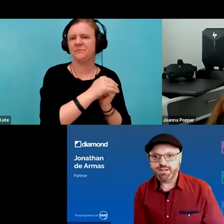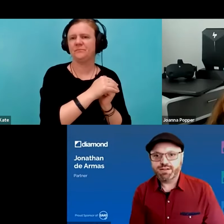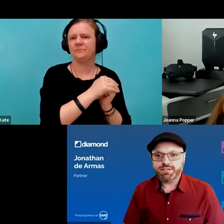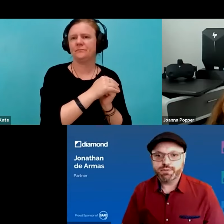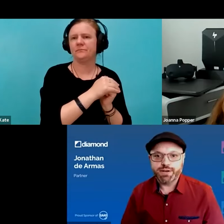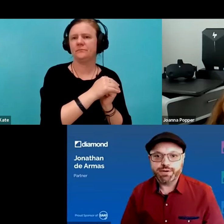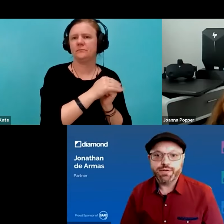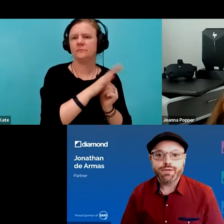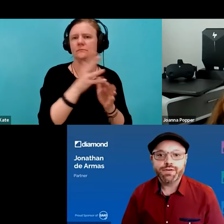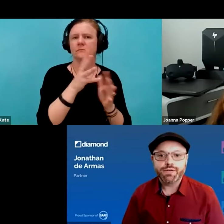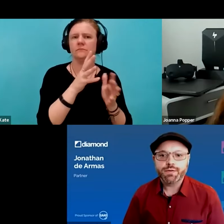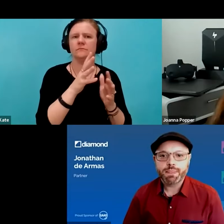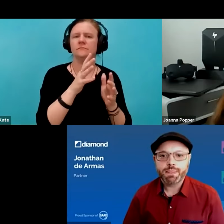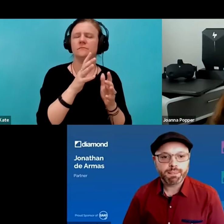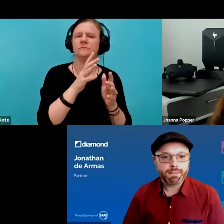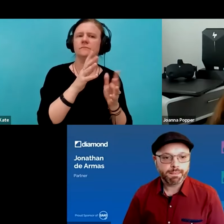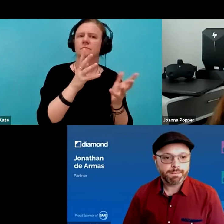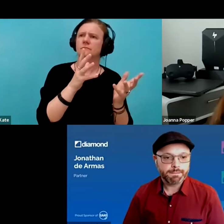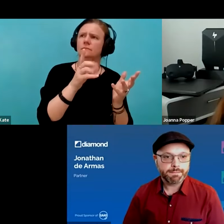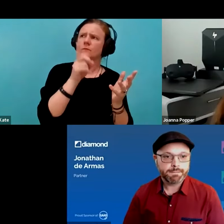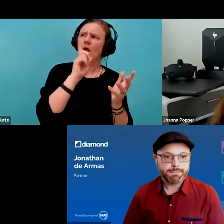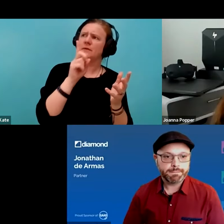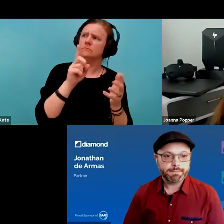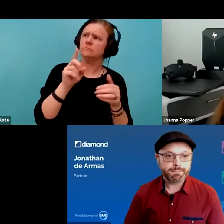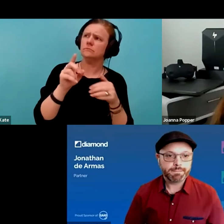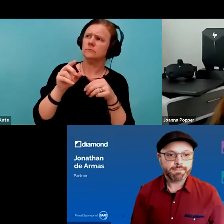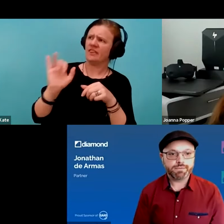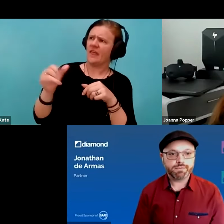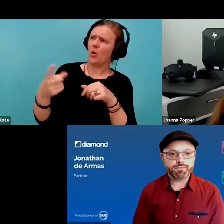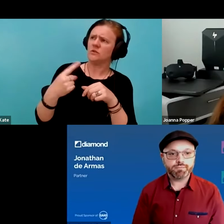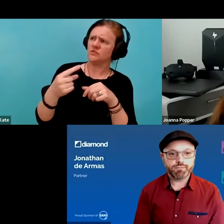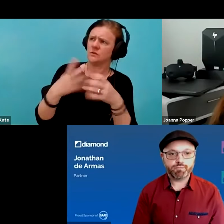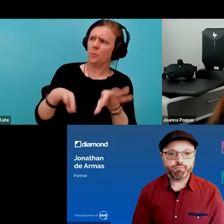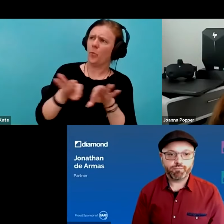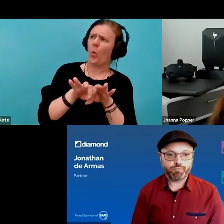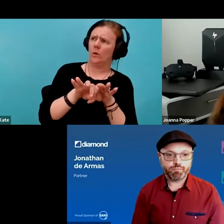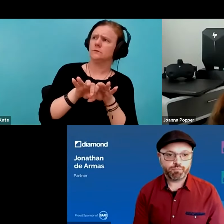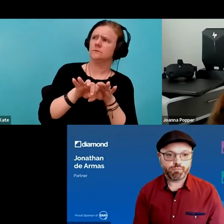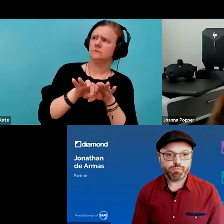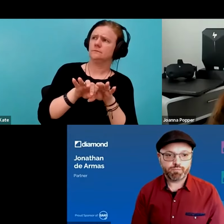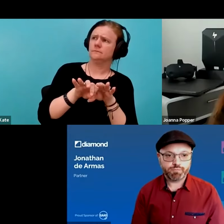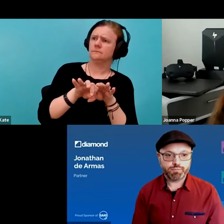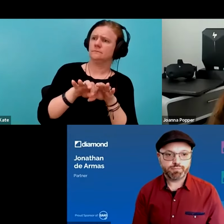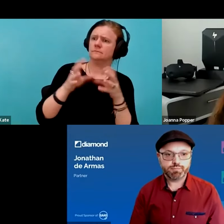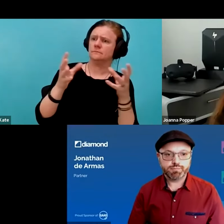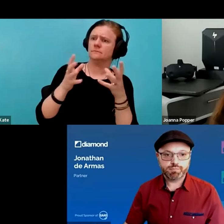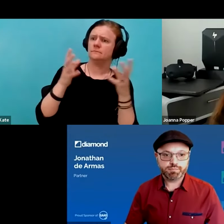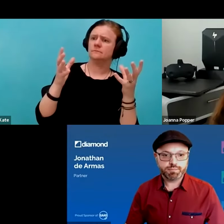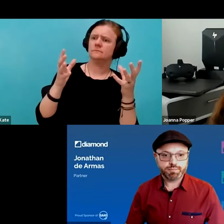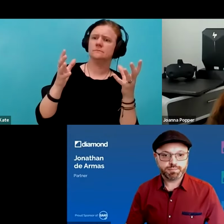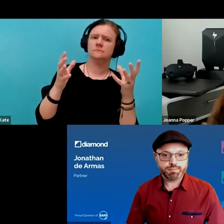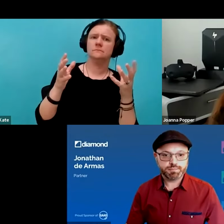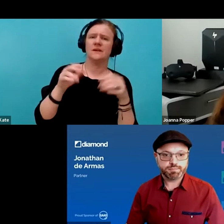Joanna Popper: I think it's important, an important question You know, a lot of the, you know, these are the openness of platforms versus